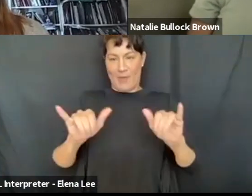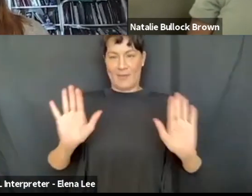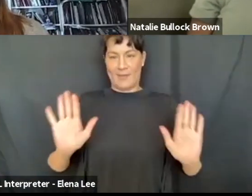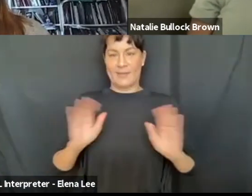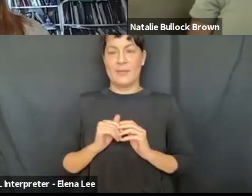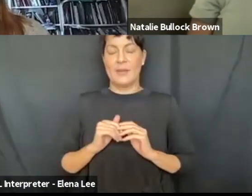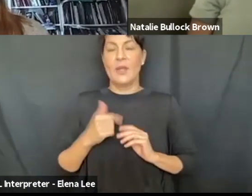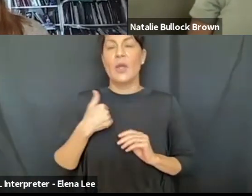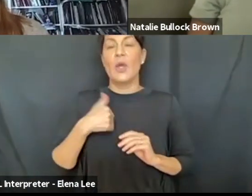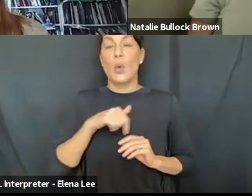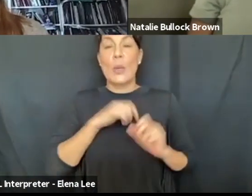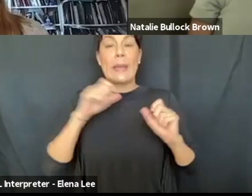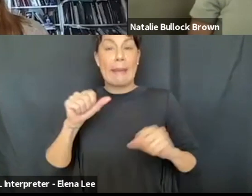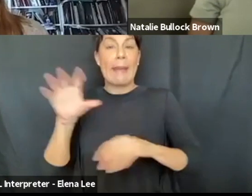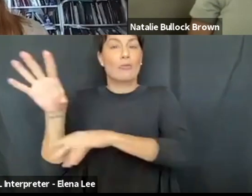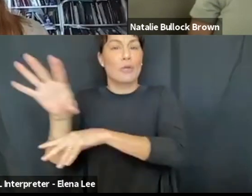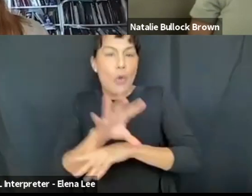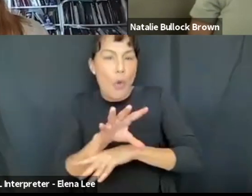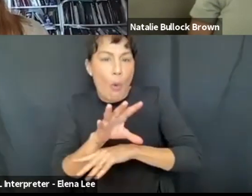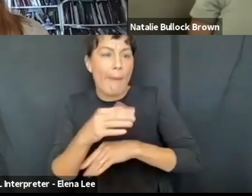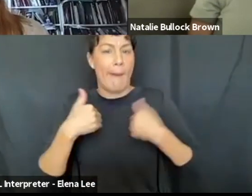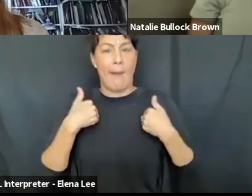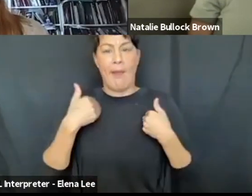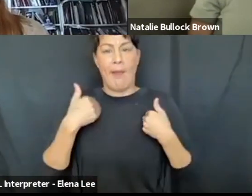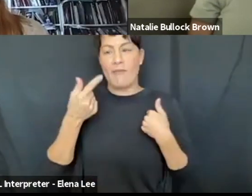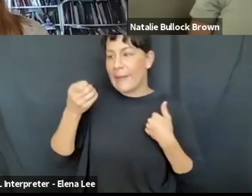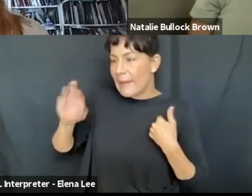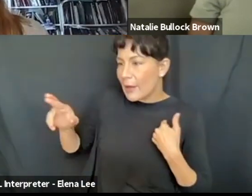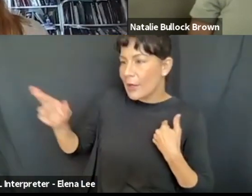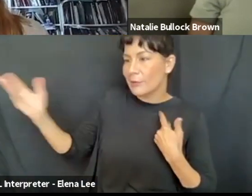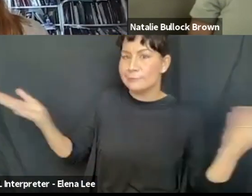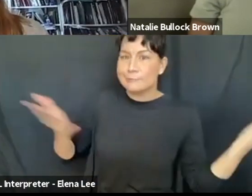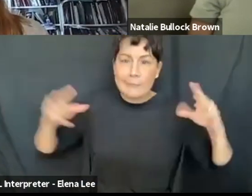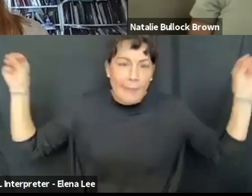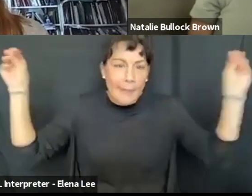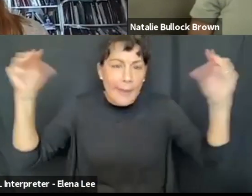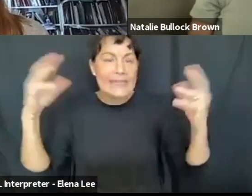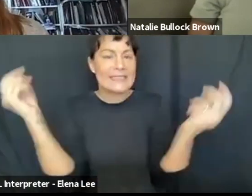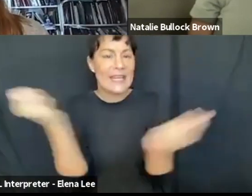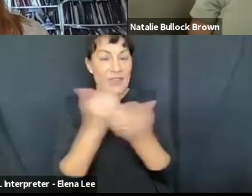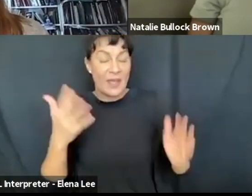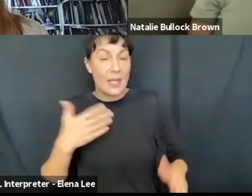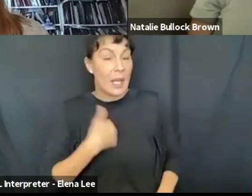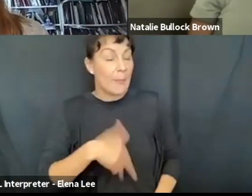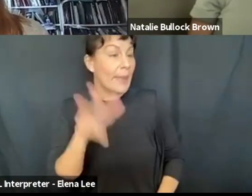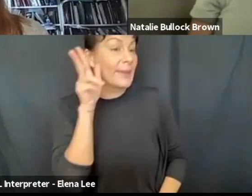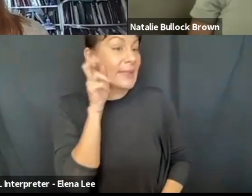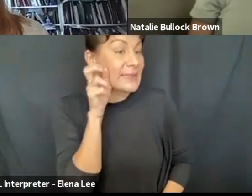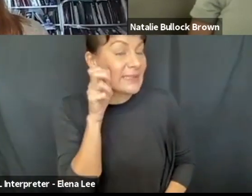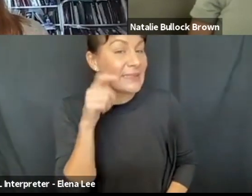And we're equipped with the gear and I'm equipped to listen. And I bring my intersectional life experience